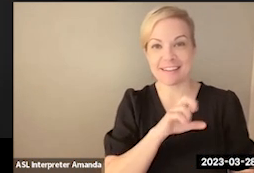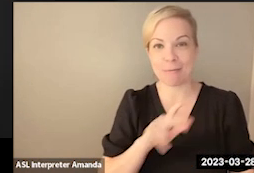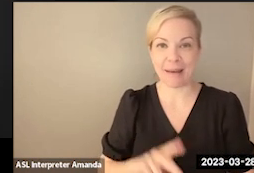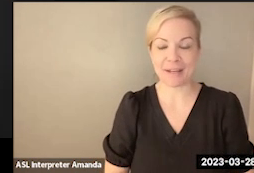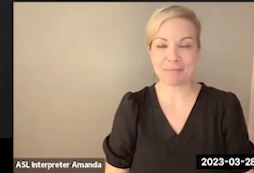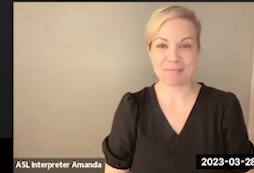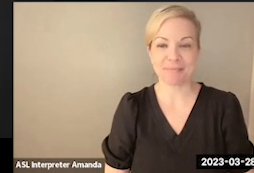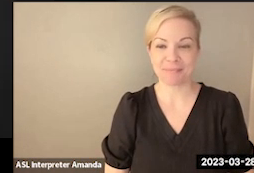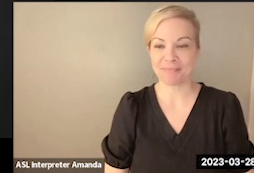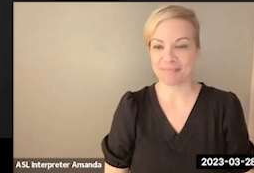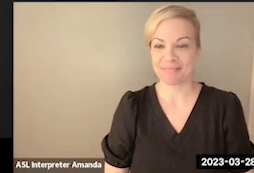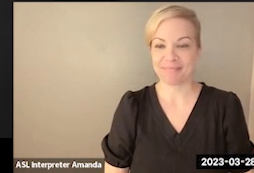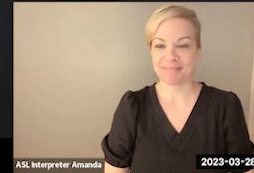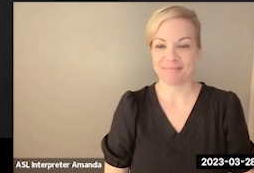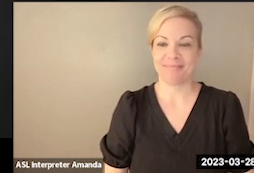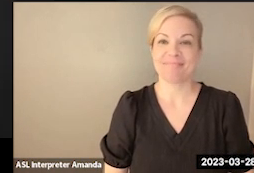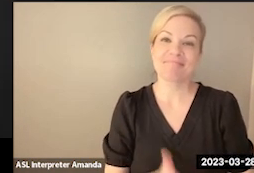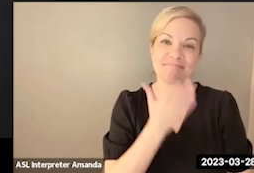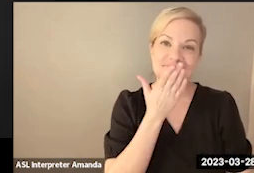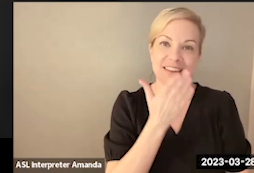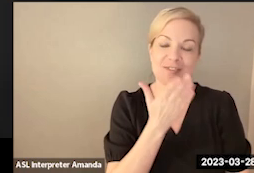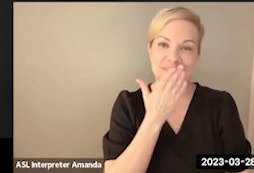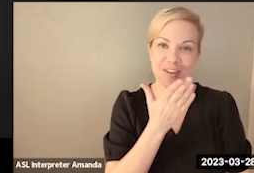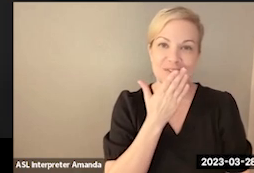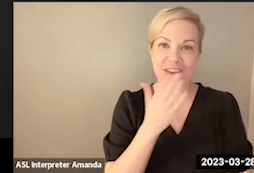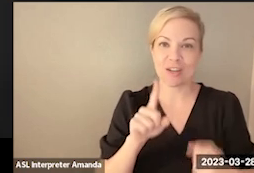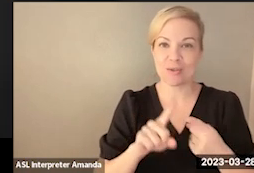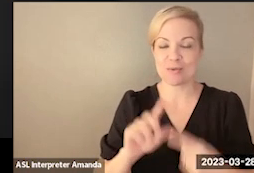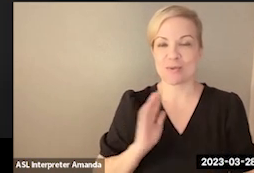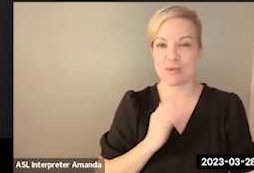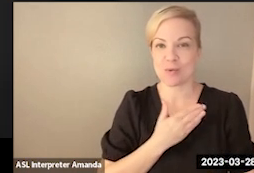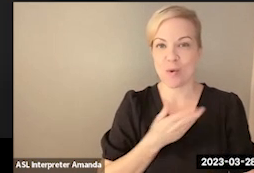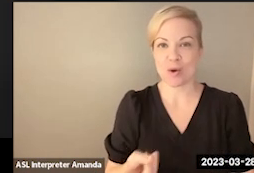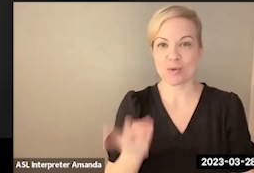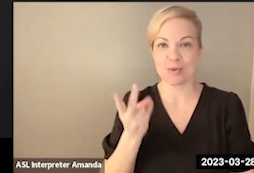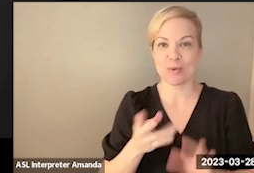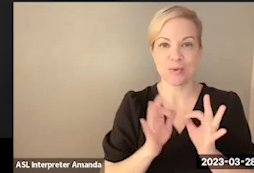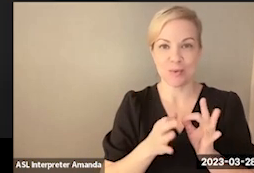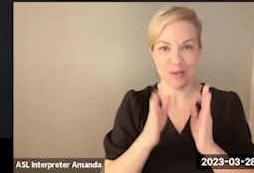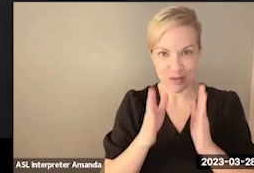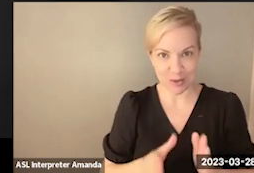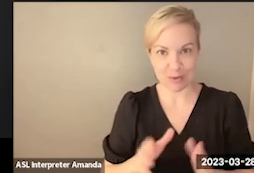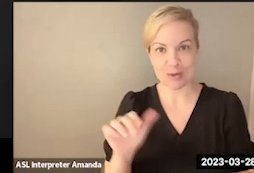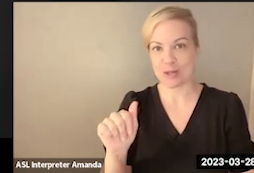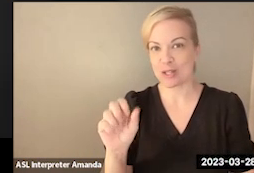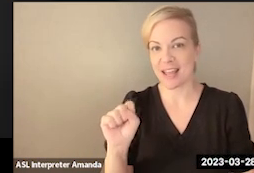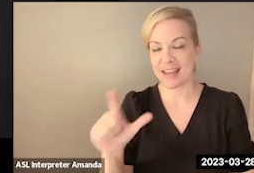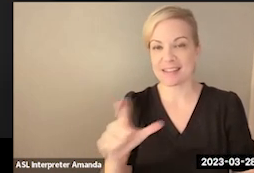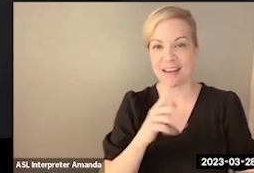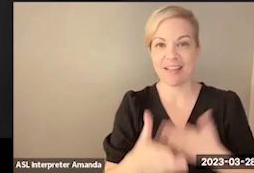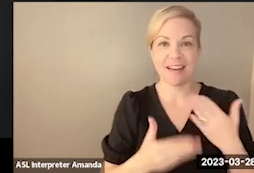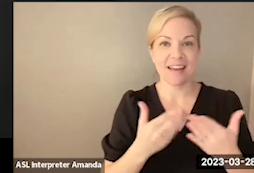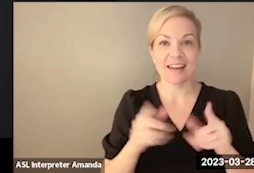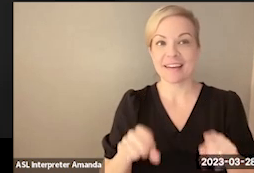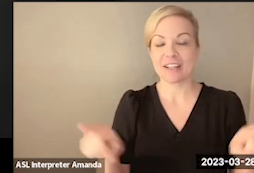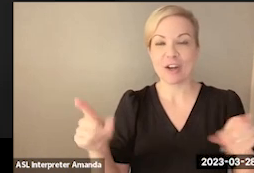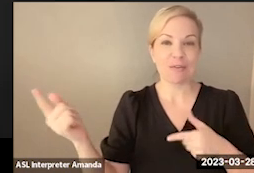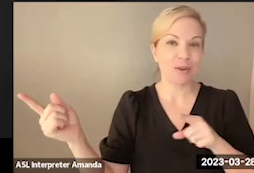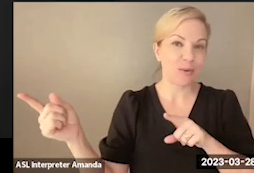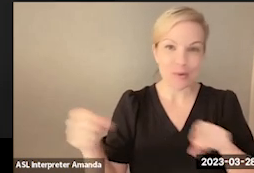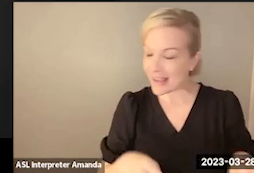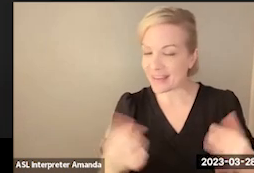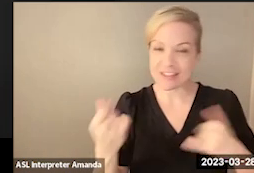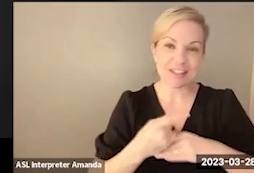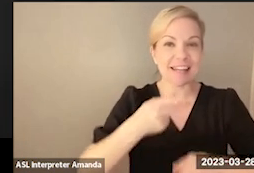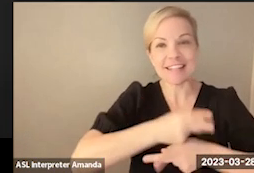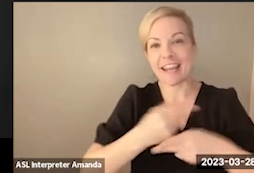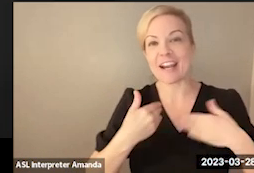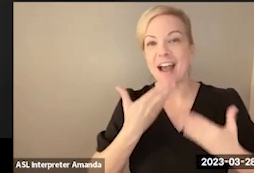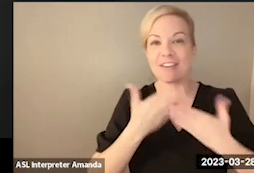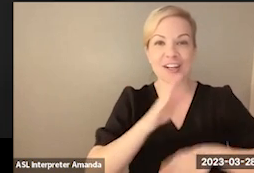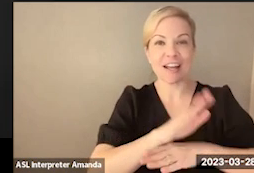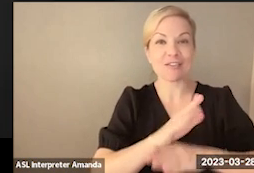Kimberly: And on that note I want to say thank you to our Asl interpreters, and everyone who has attended today and take care and have a good afternoon, and we will be back tomorrow.